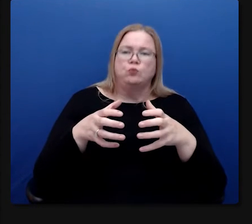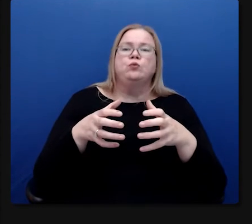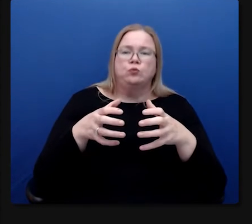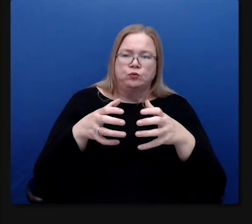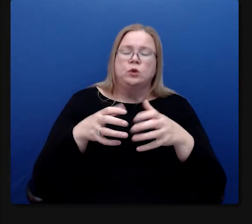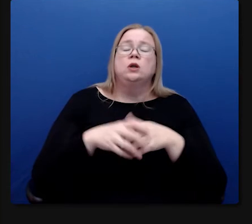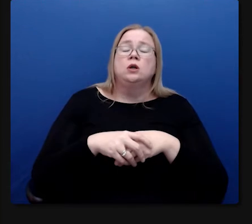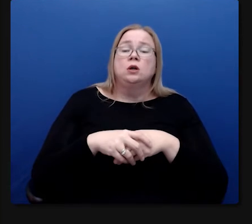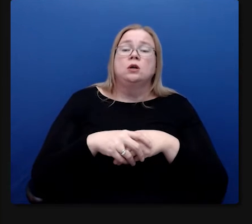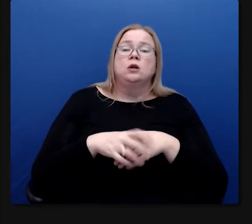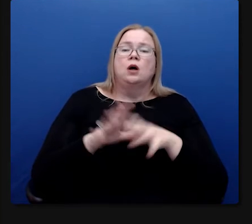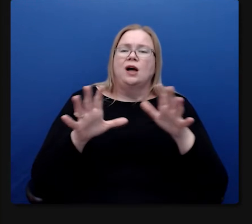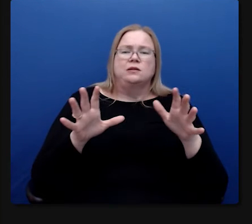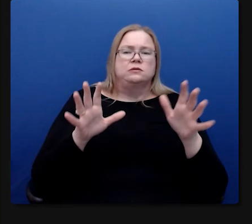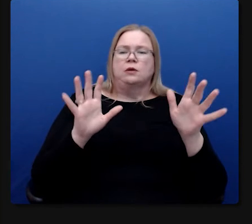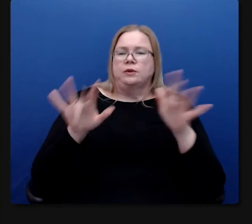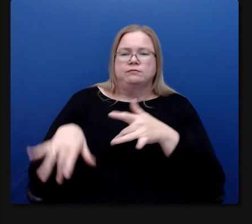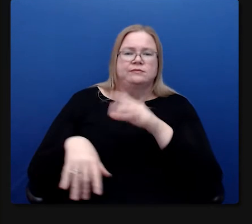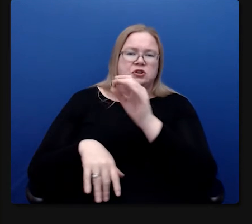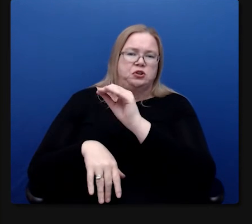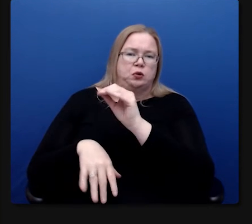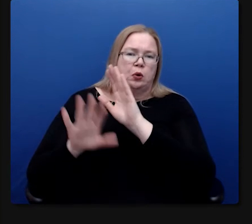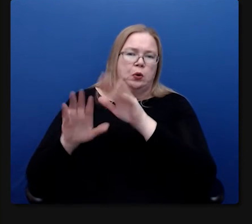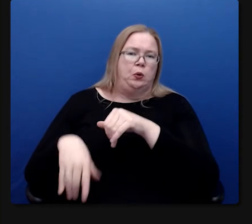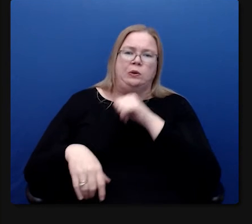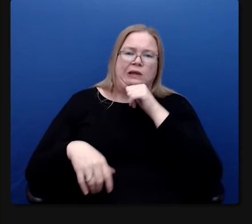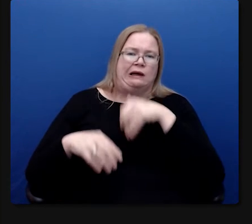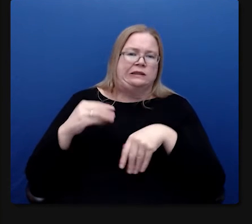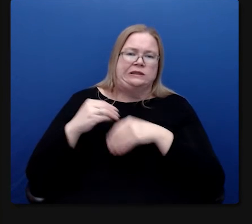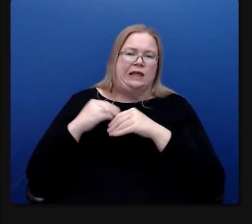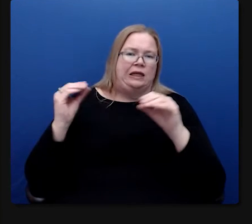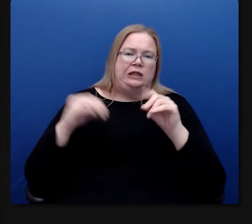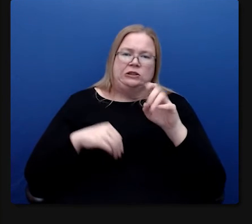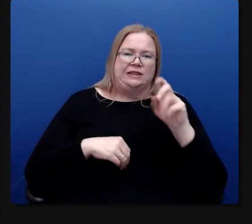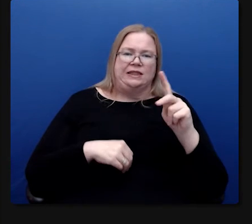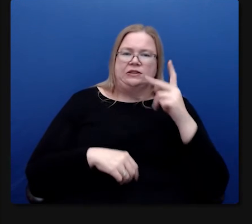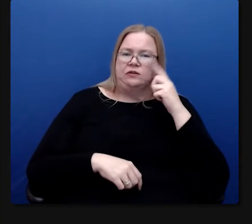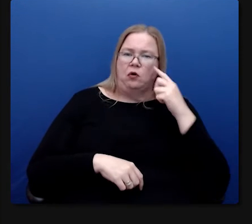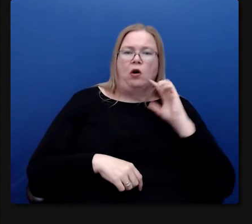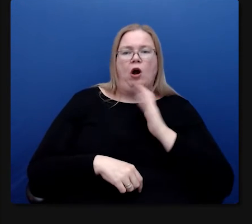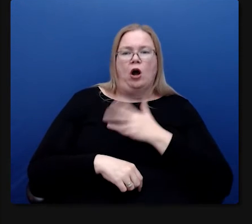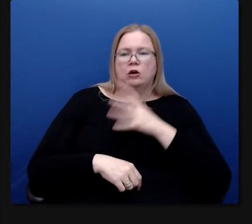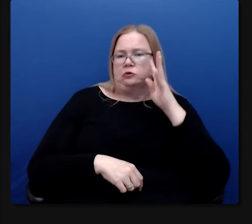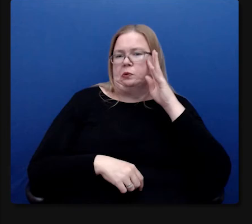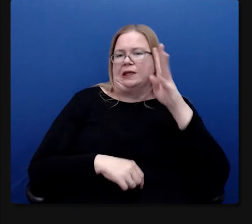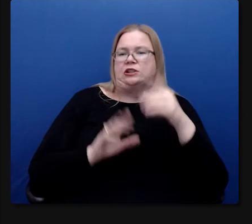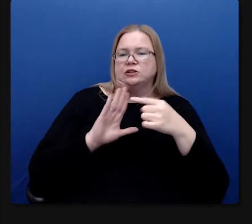For our demo, I'm just gonna put this back down to zero. We're not going to attach any disks for our creation demo.